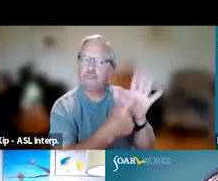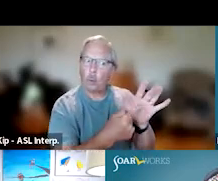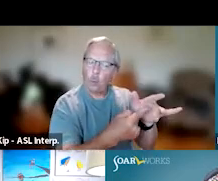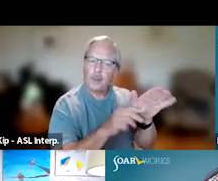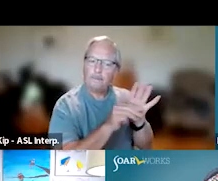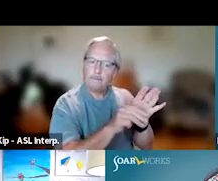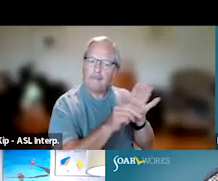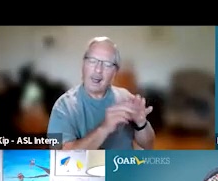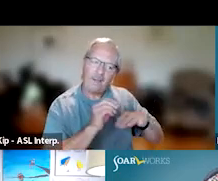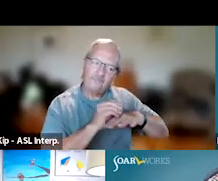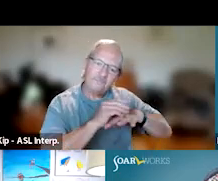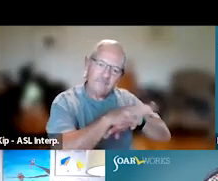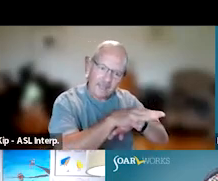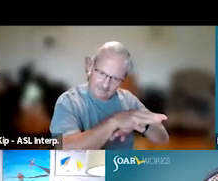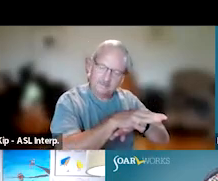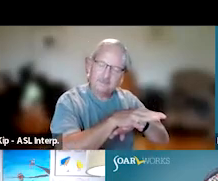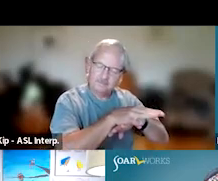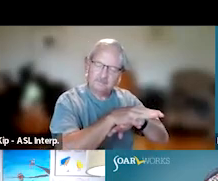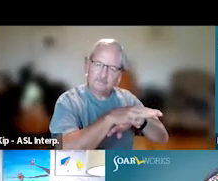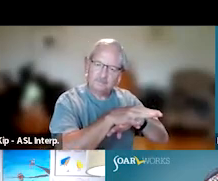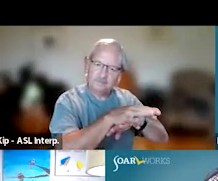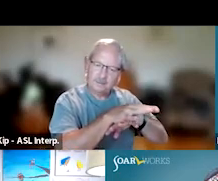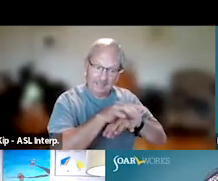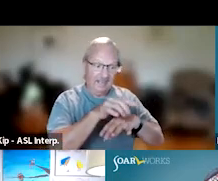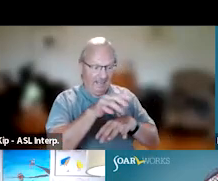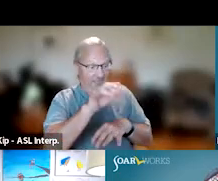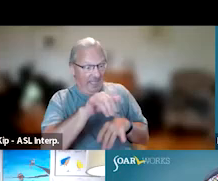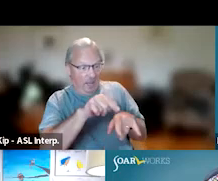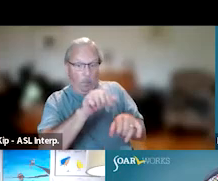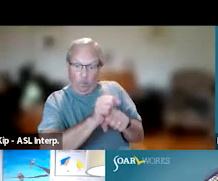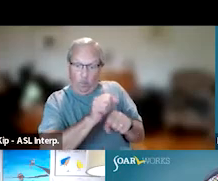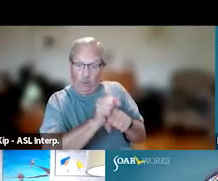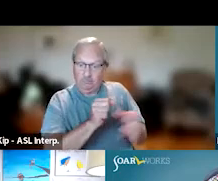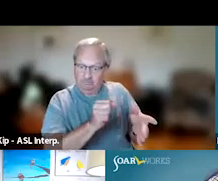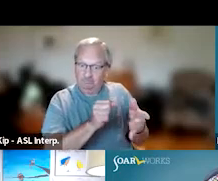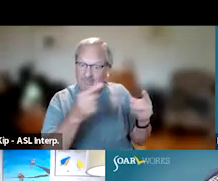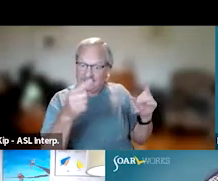that this work does work and that we need to keep supporting it.